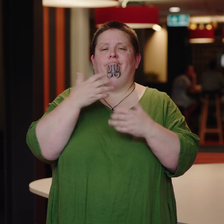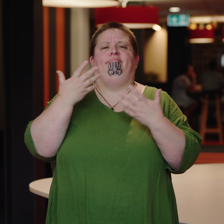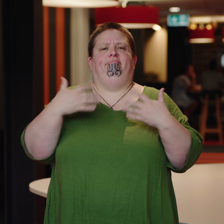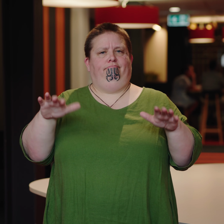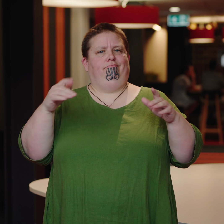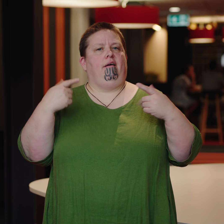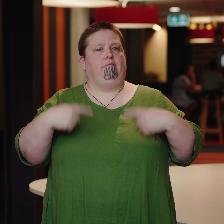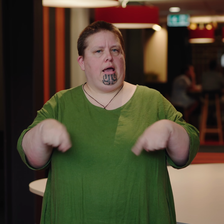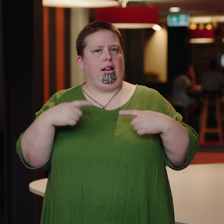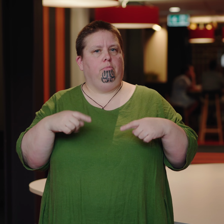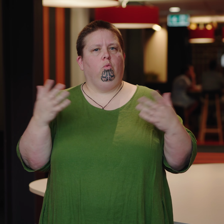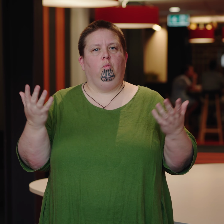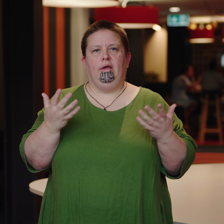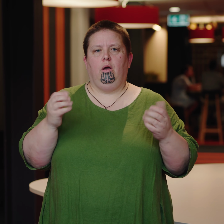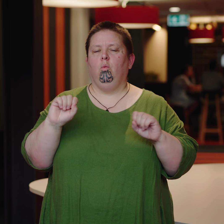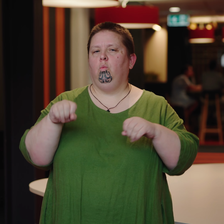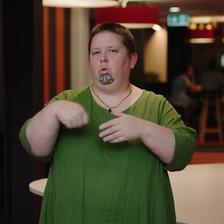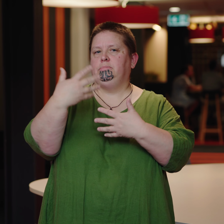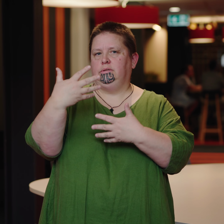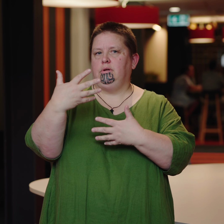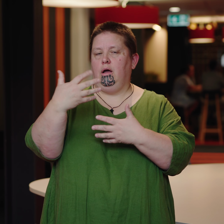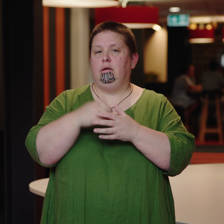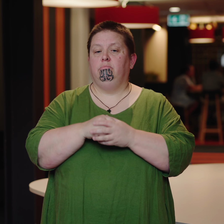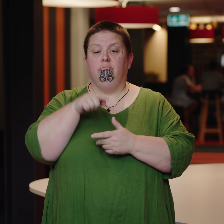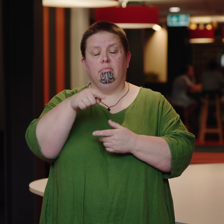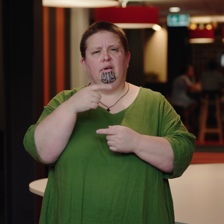Our first annual report is now available and provides information